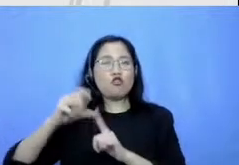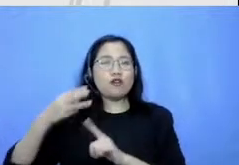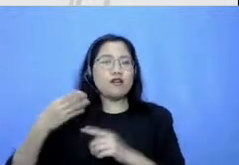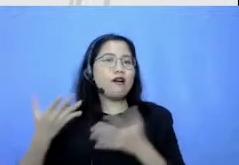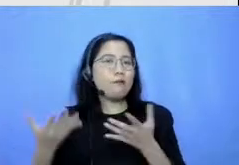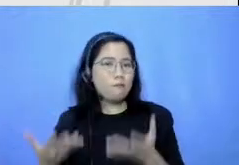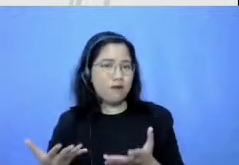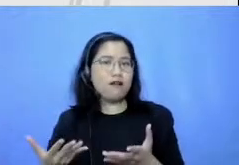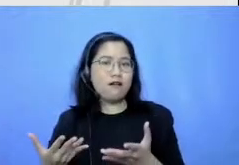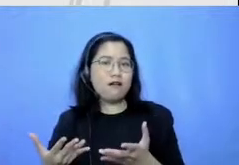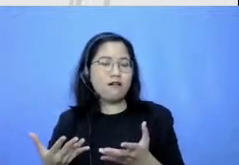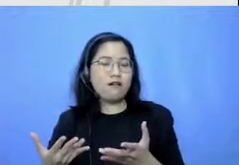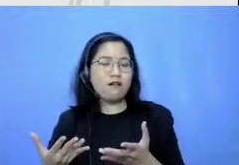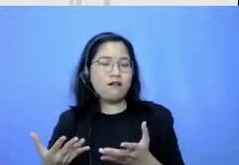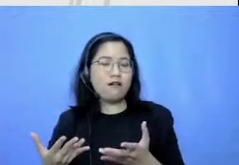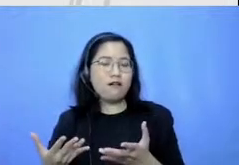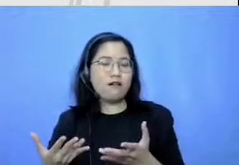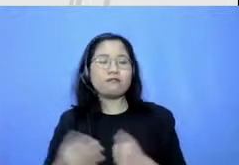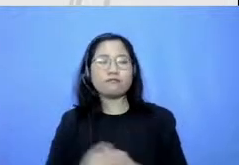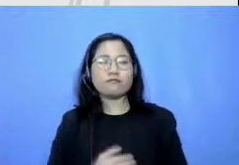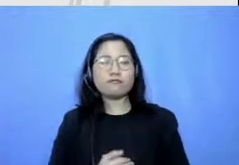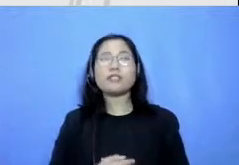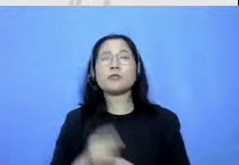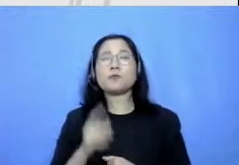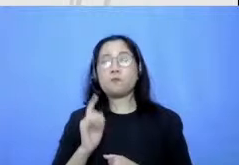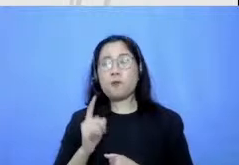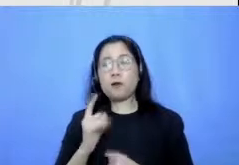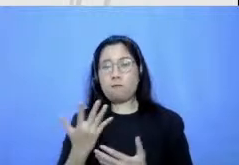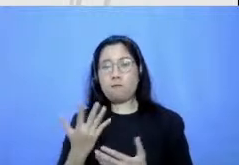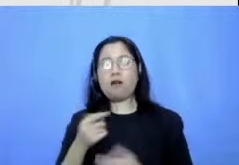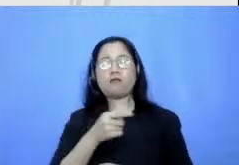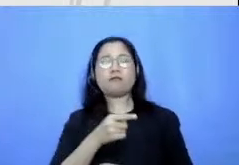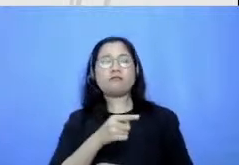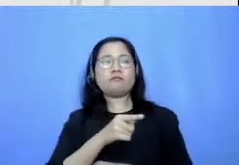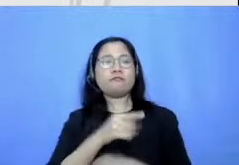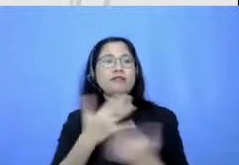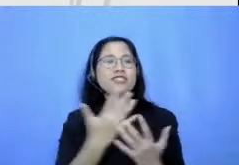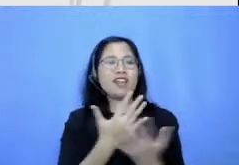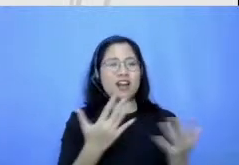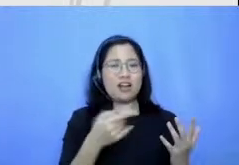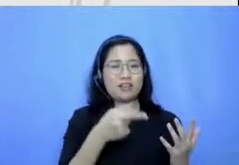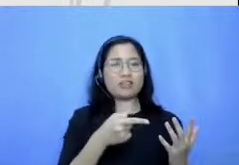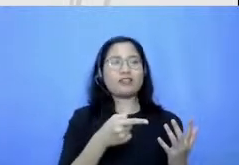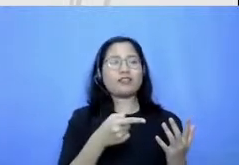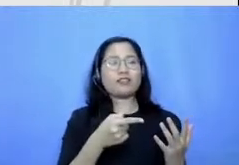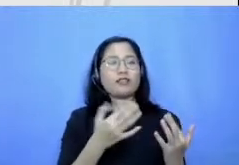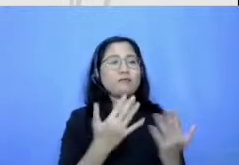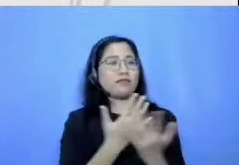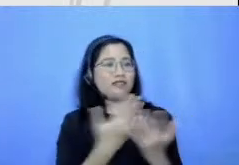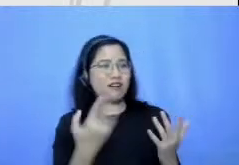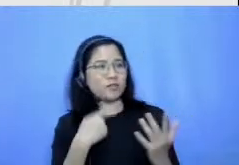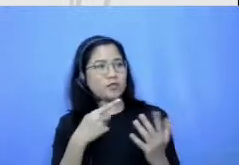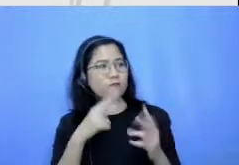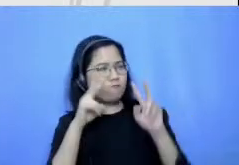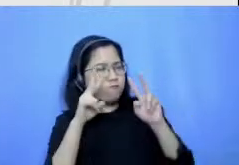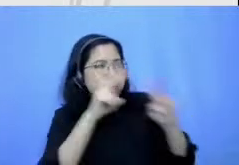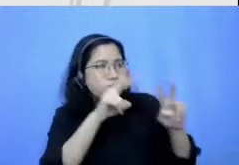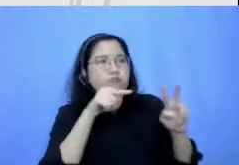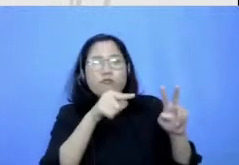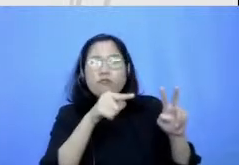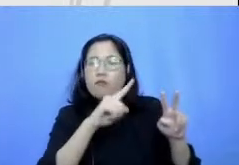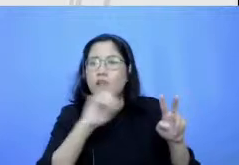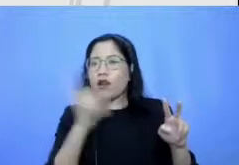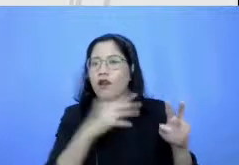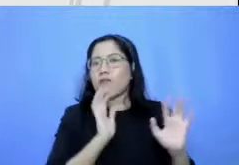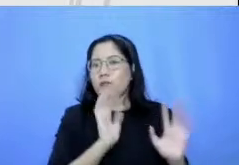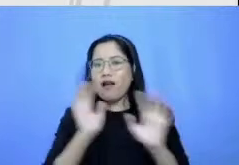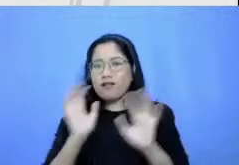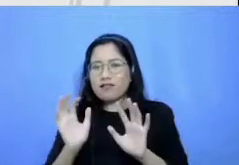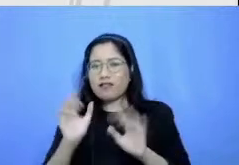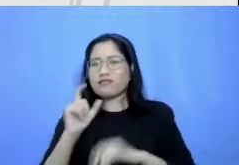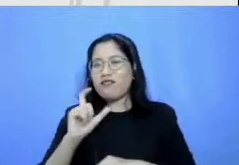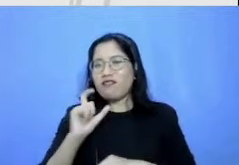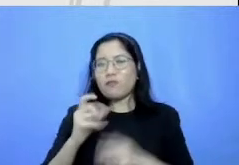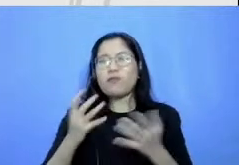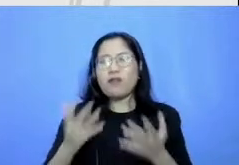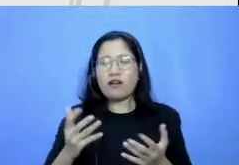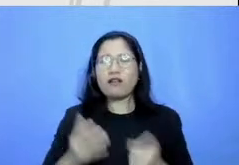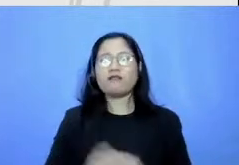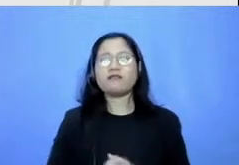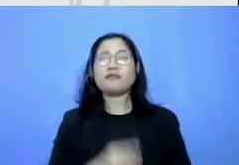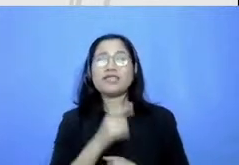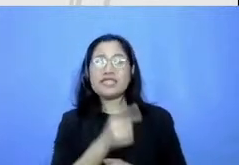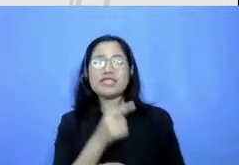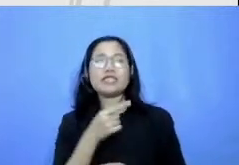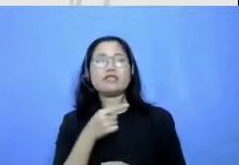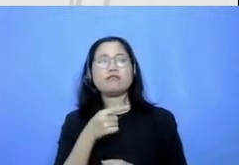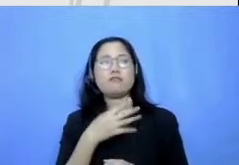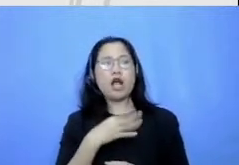there so the number of people who heed this appeal so much more So could the story m we